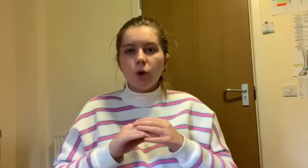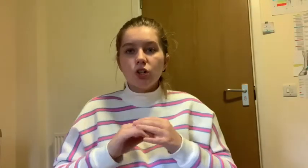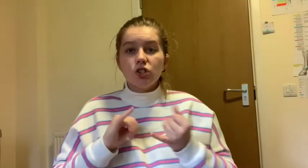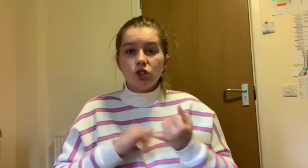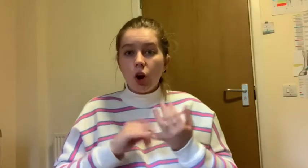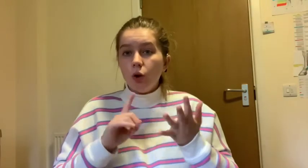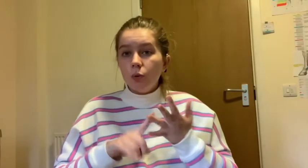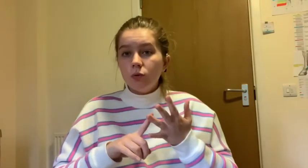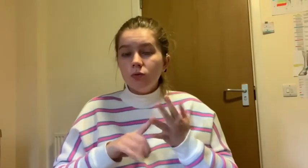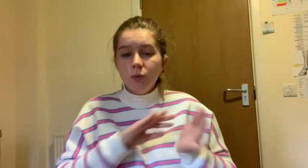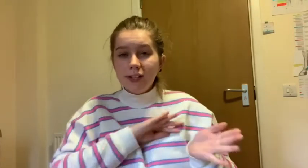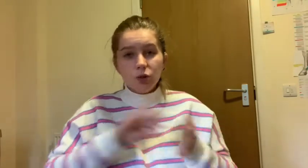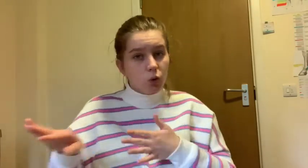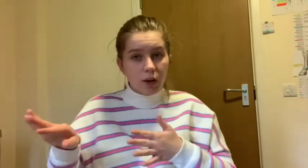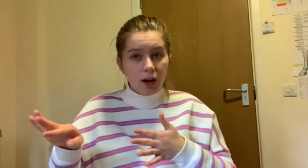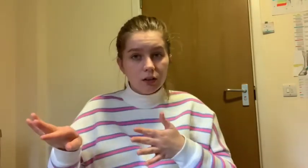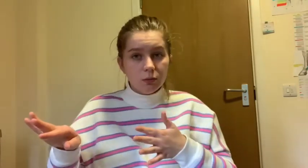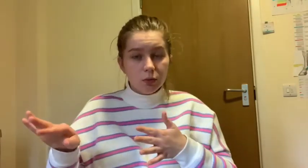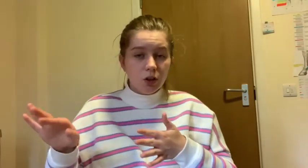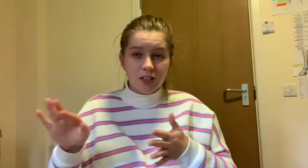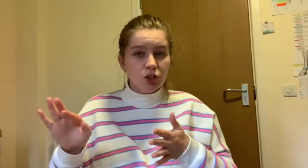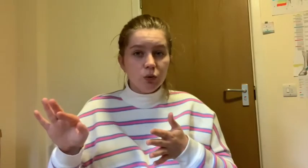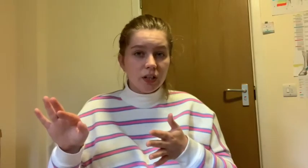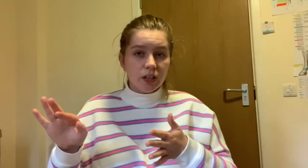The word "So" ignore that because it's too English.